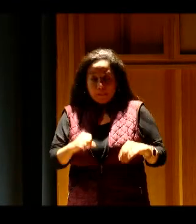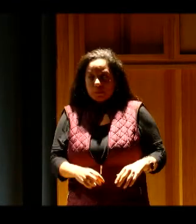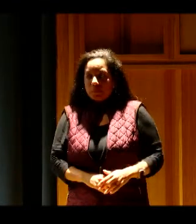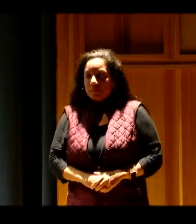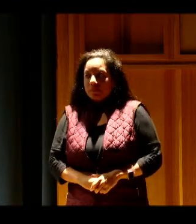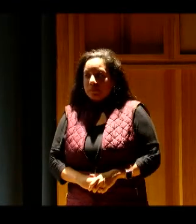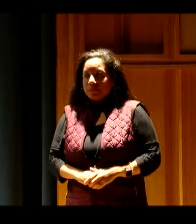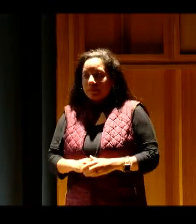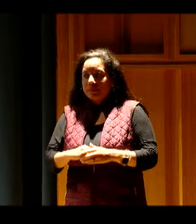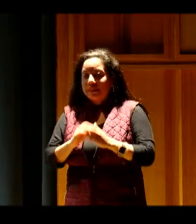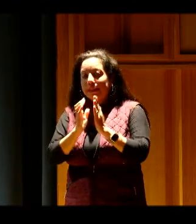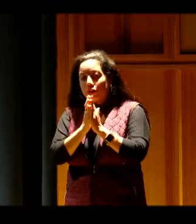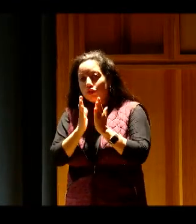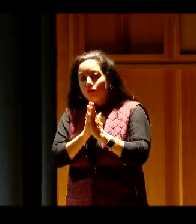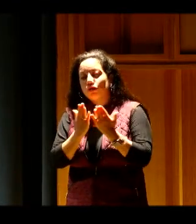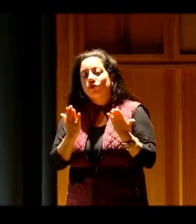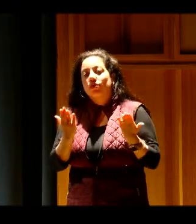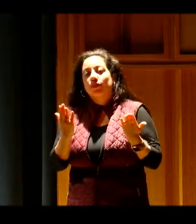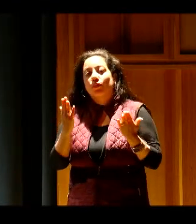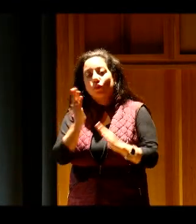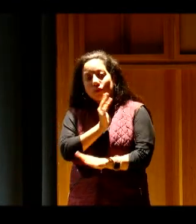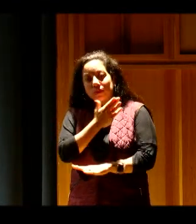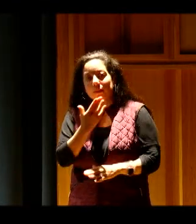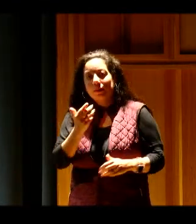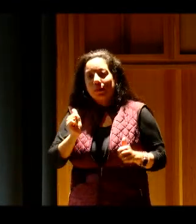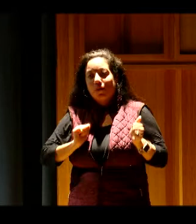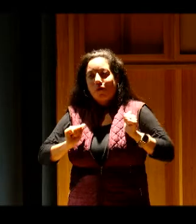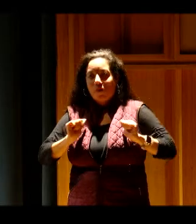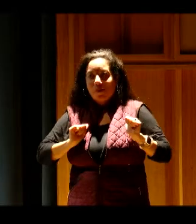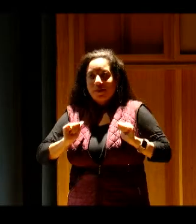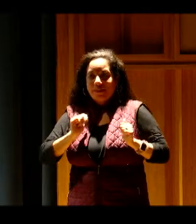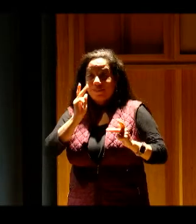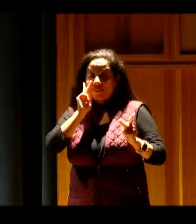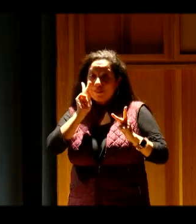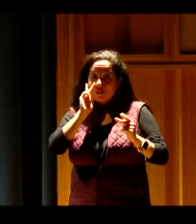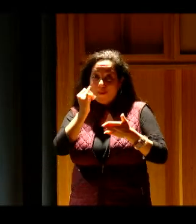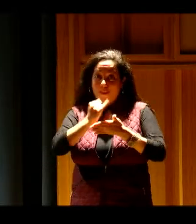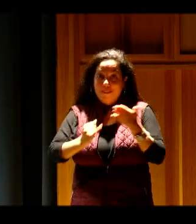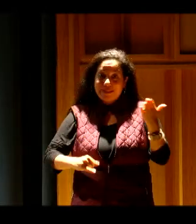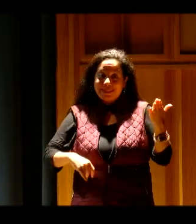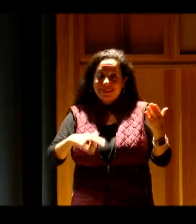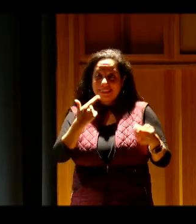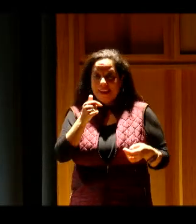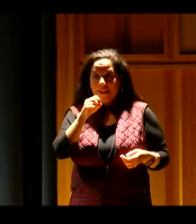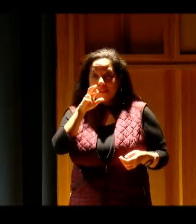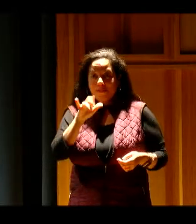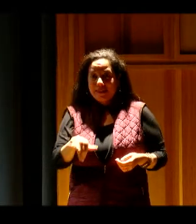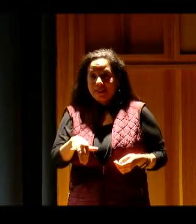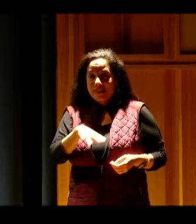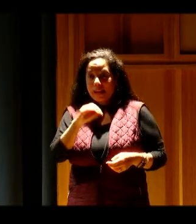Literature, music, the performing, the visual arts, galleries, and museums